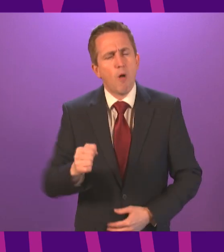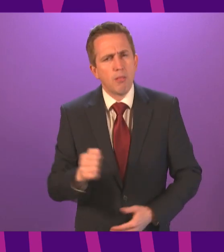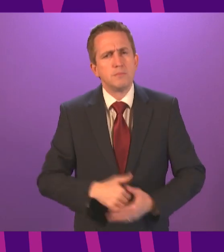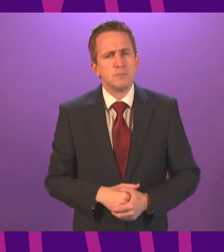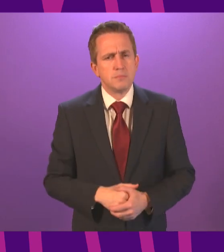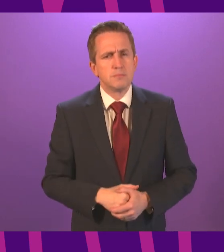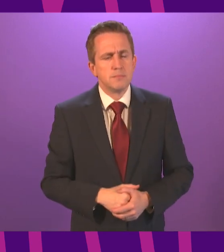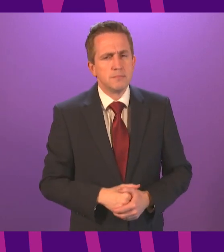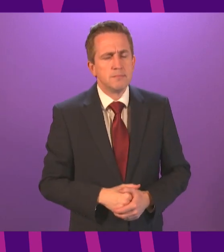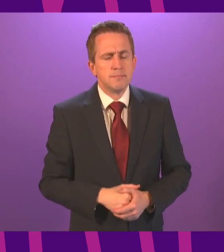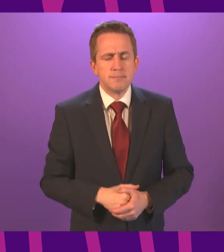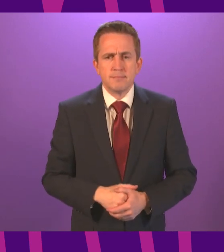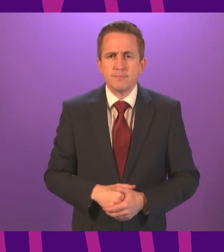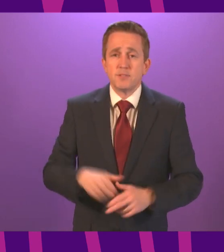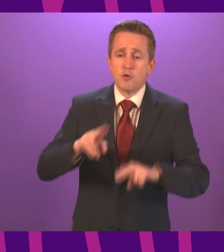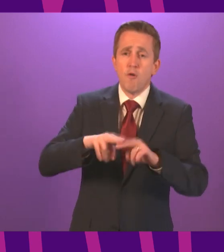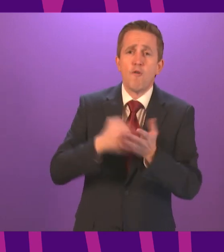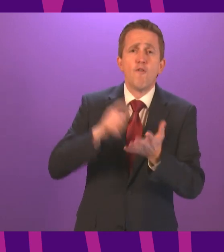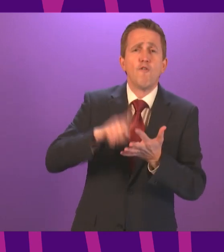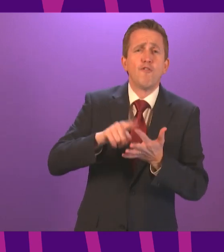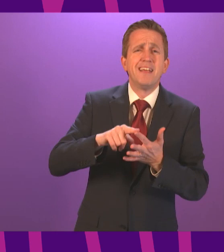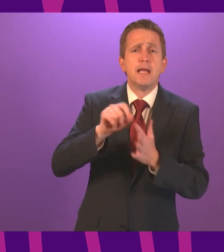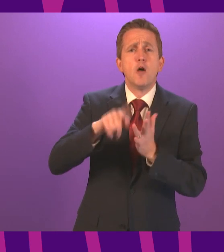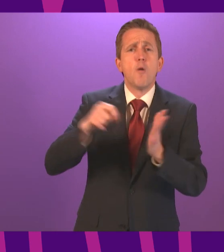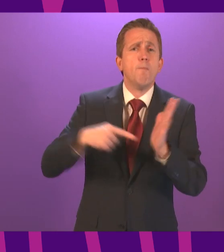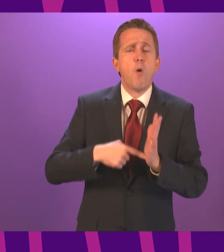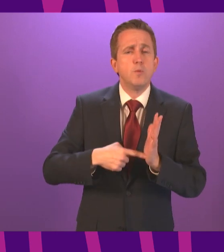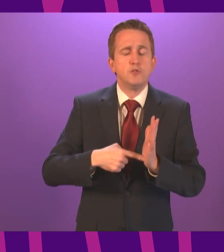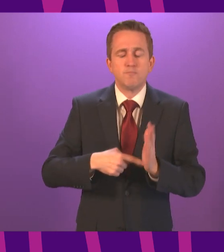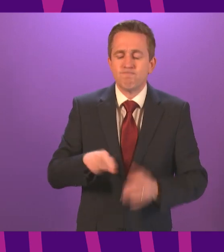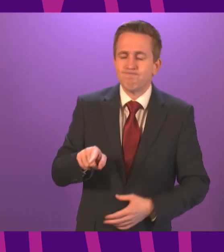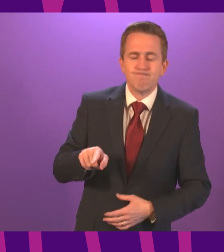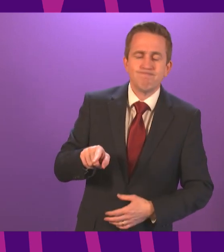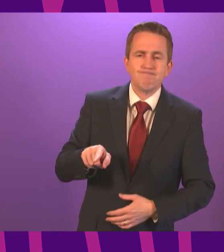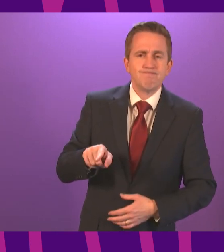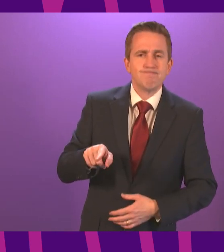free ports cannot and will not offset the damage that is being and will be caused by